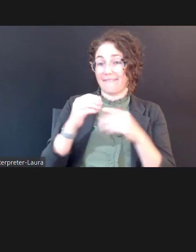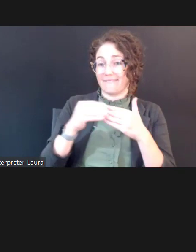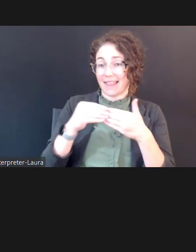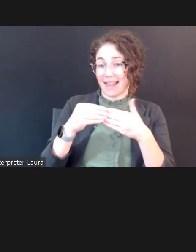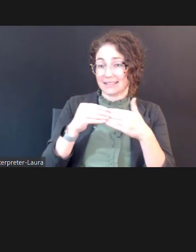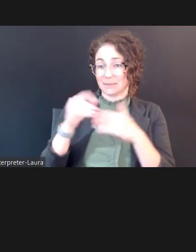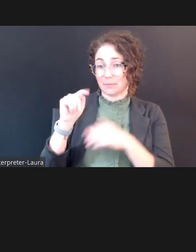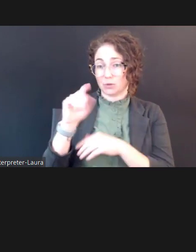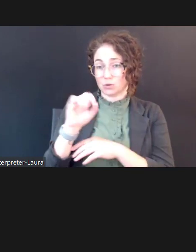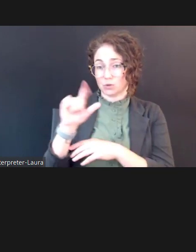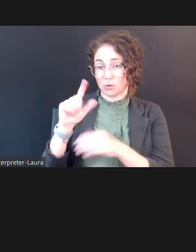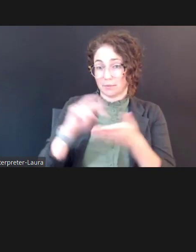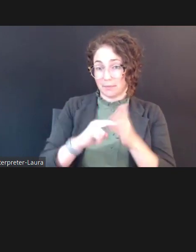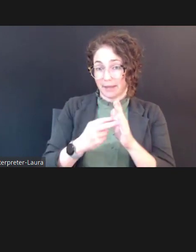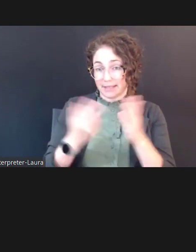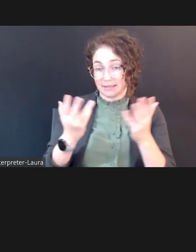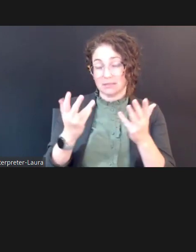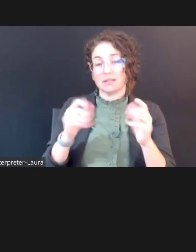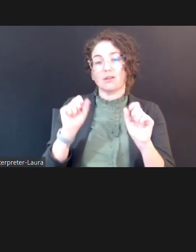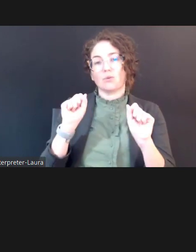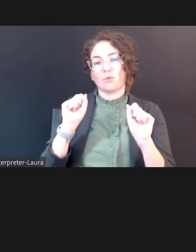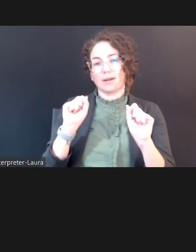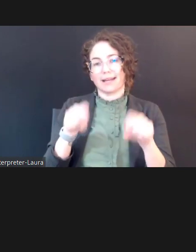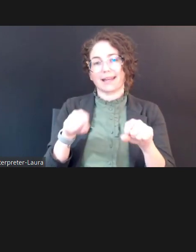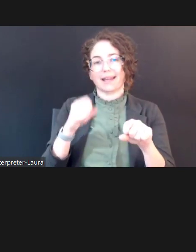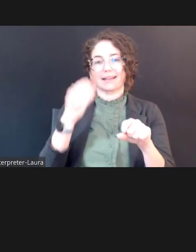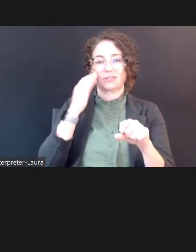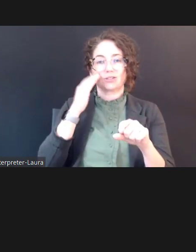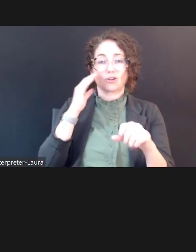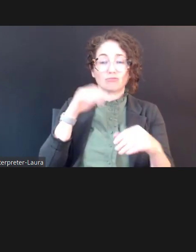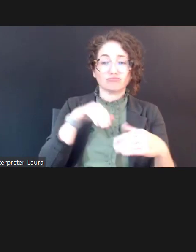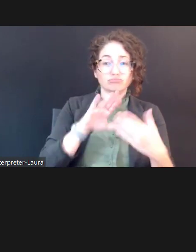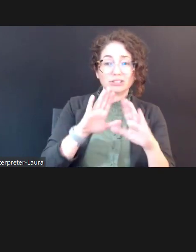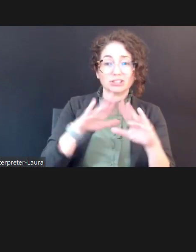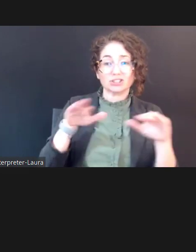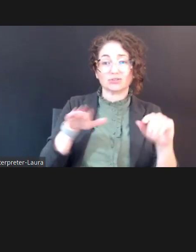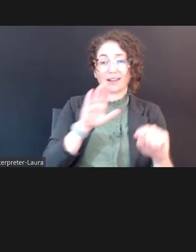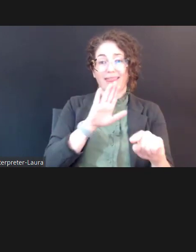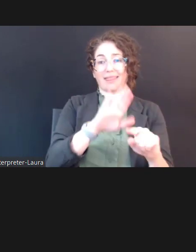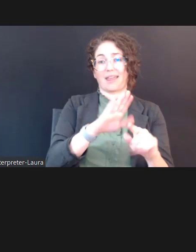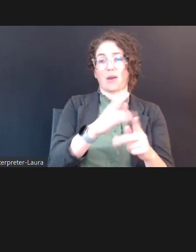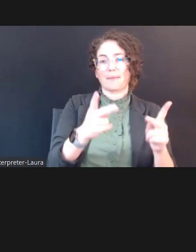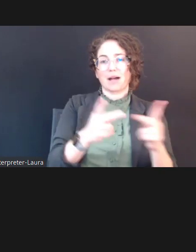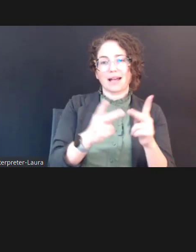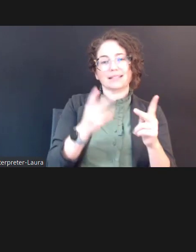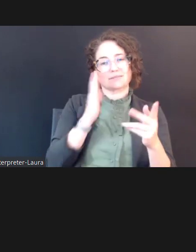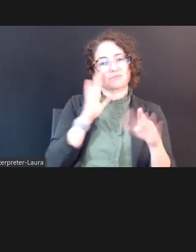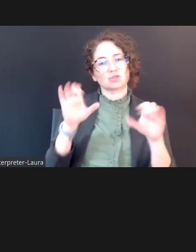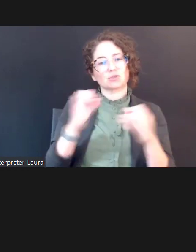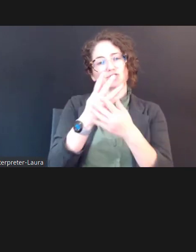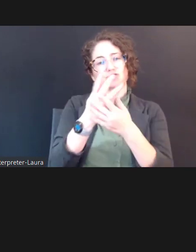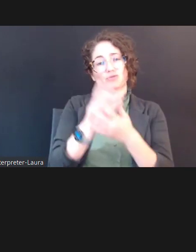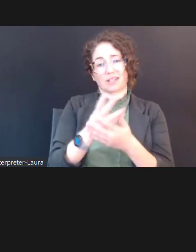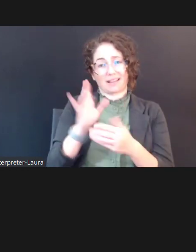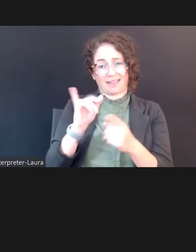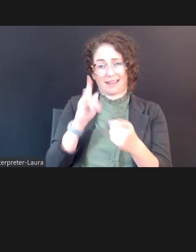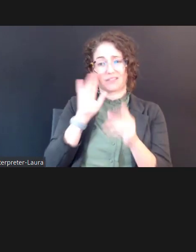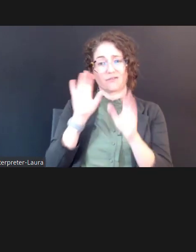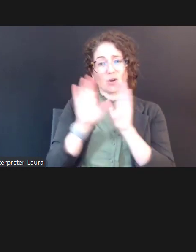children are to conduct the screening, just like you see in the photo here.